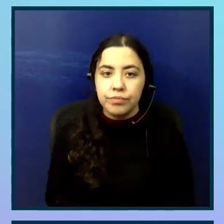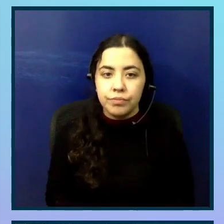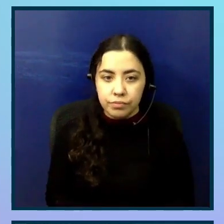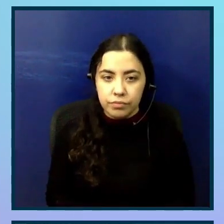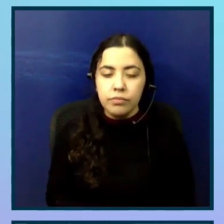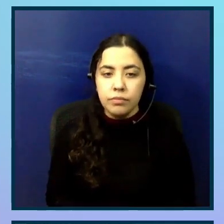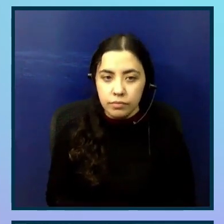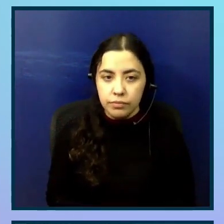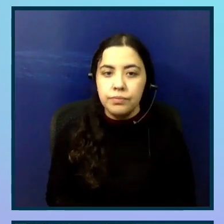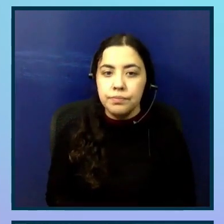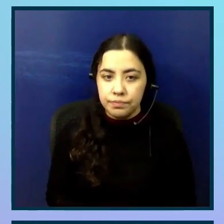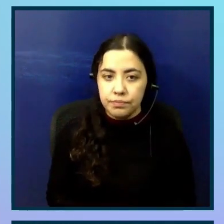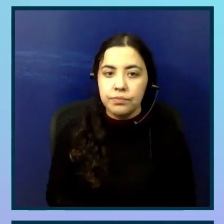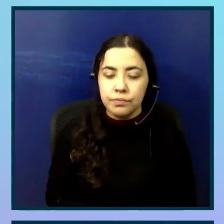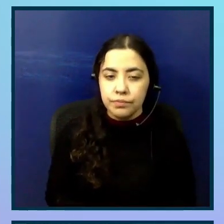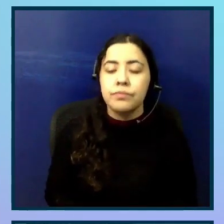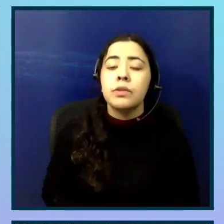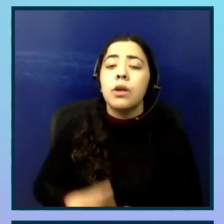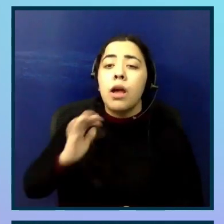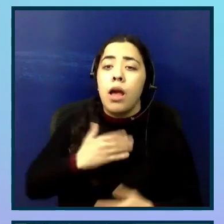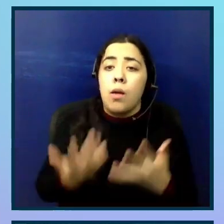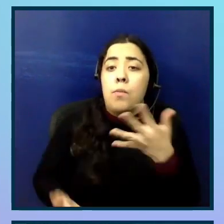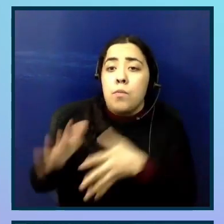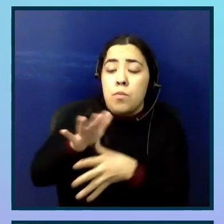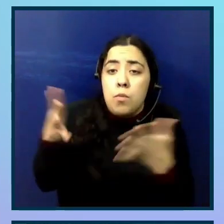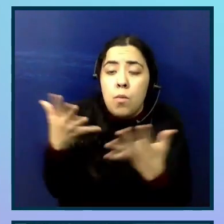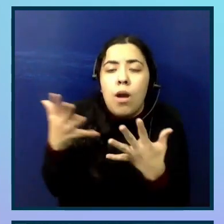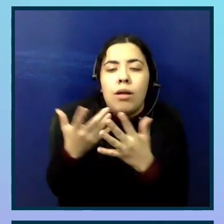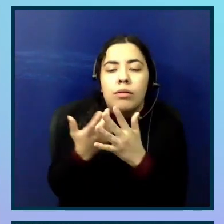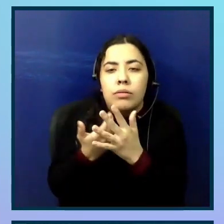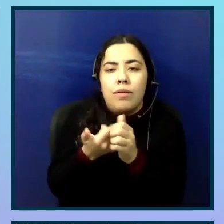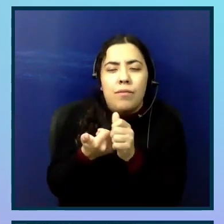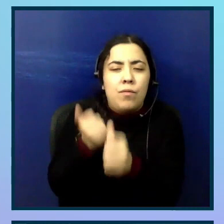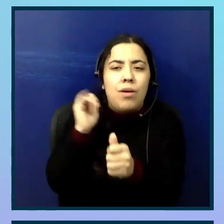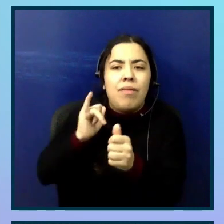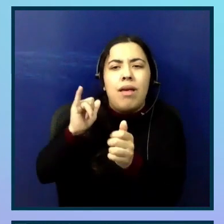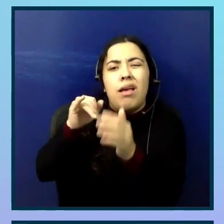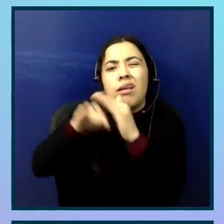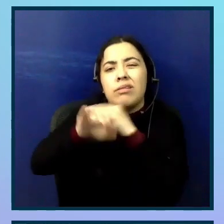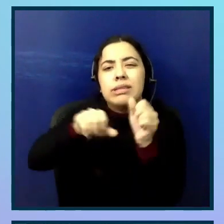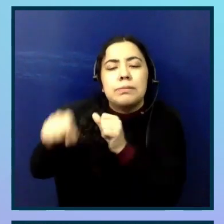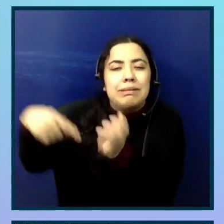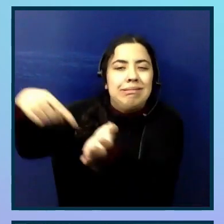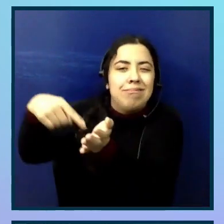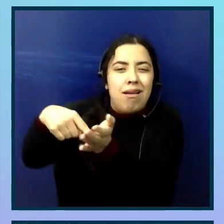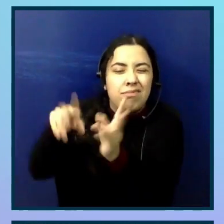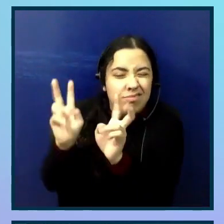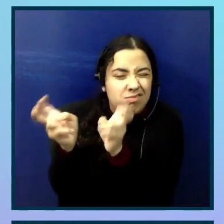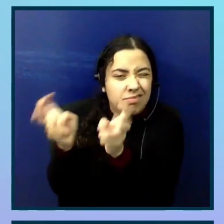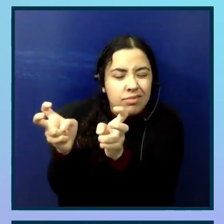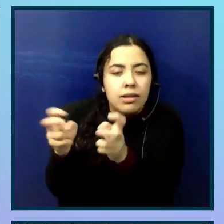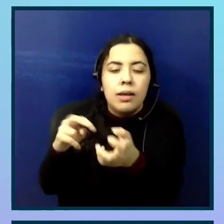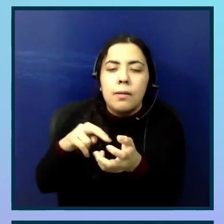was really to get out of this accessibility debt we were in. But we also had this sudden influx of issues being reported from customers